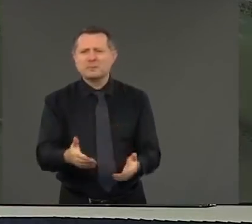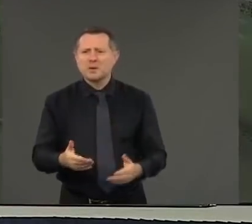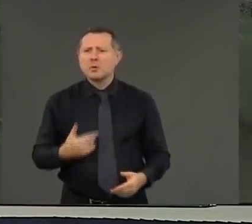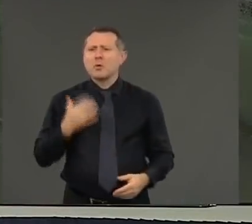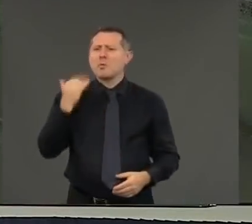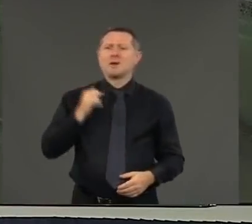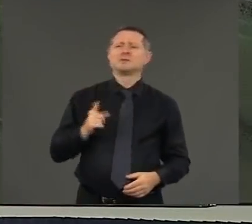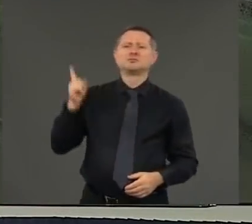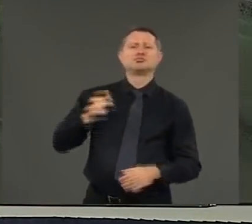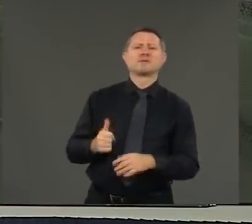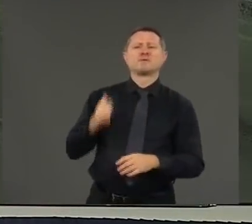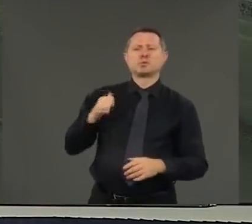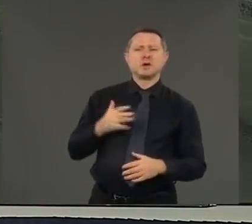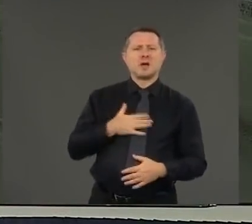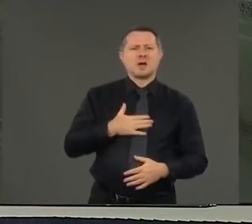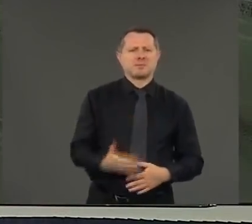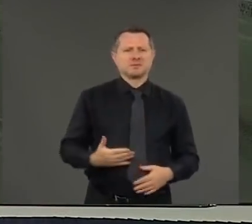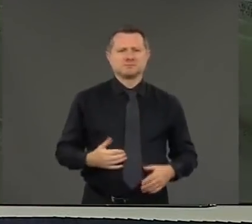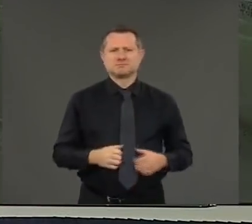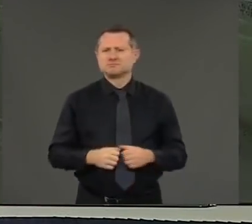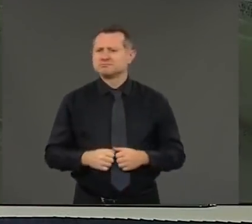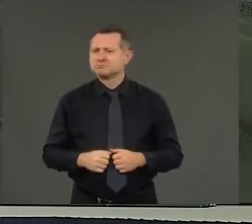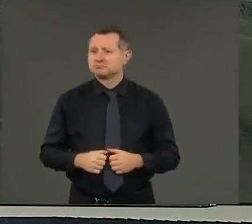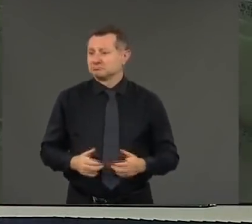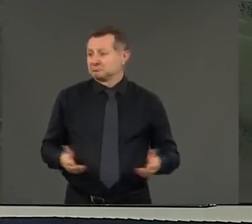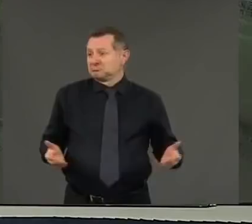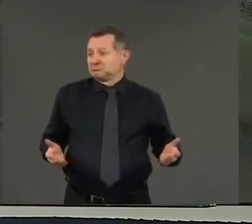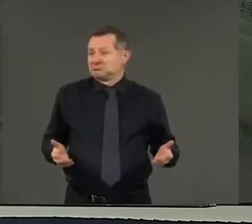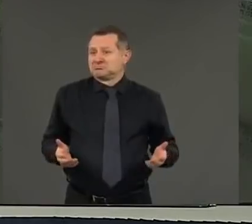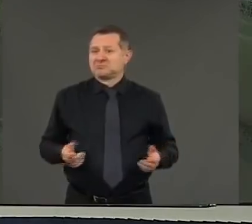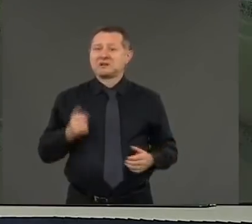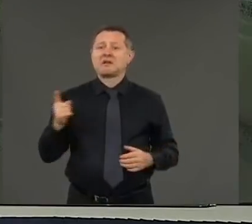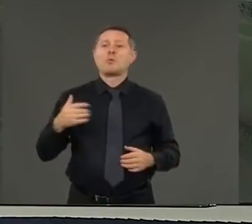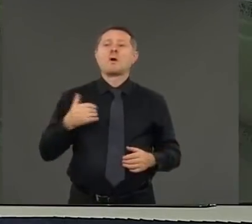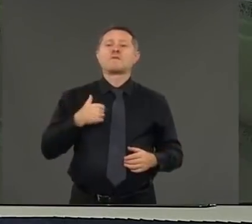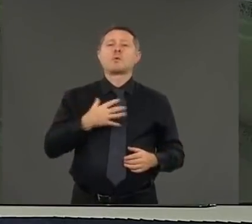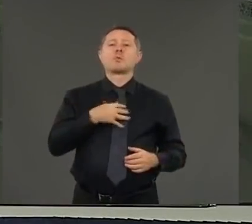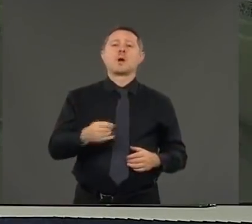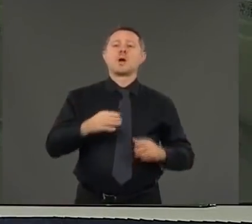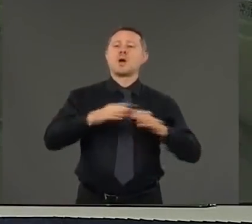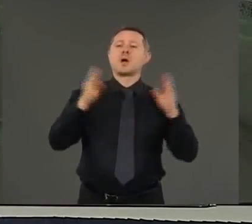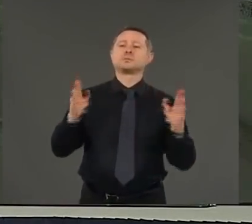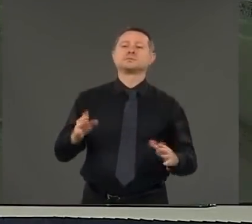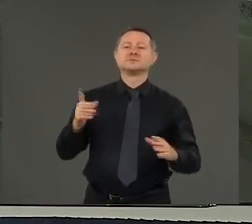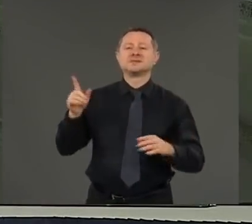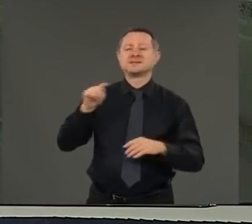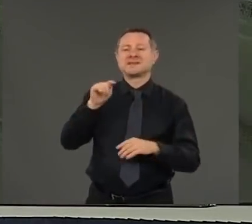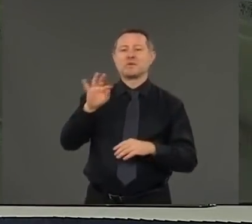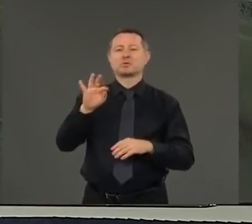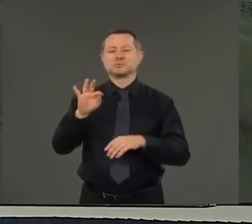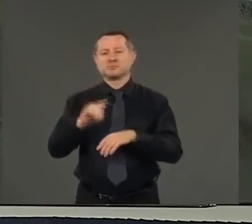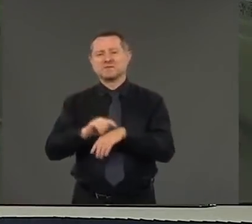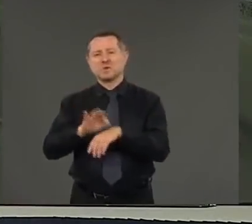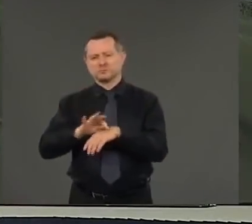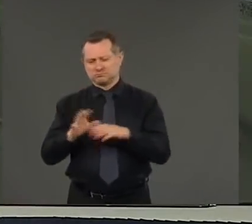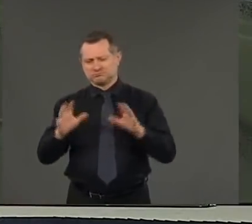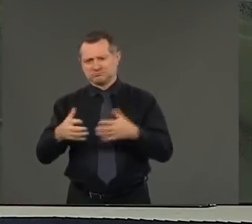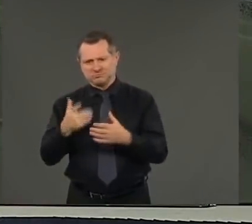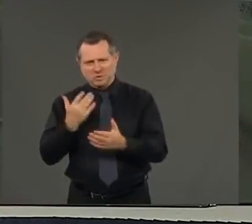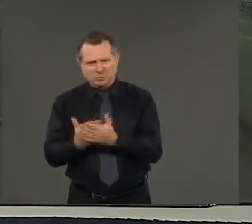YOU WILL NEVER SOLVE A PROBLEM IN LIFE THAT YOU REFUSE TO ADMIT. WHY HE REFUSES TO ADMIT IS I HAVE NO IDEA. YOU HAVE A WHITE HOUSE